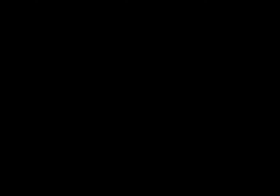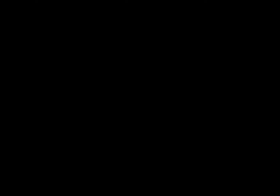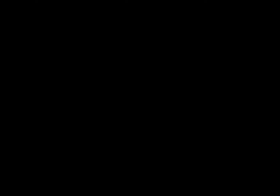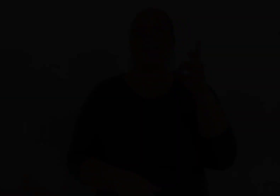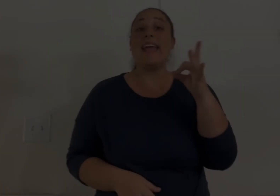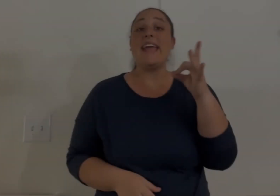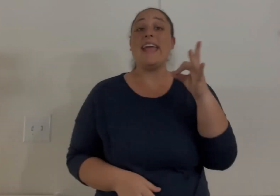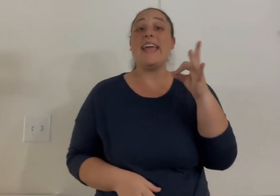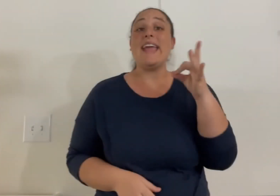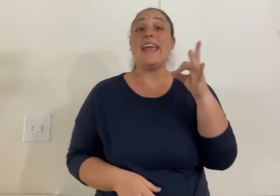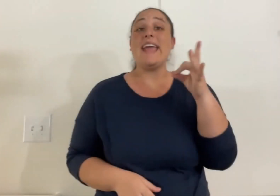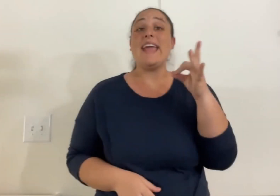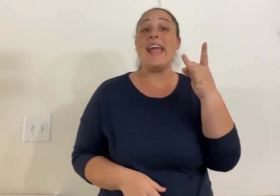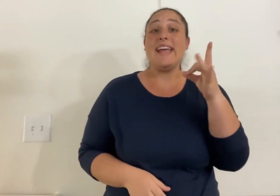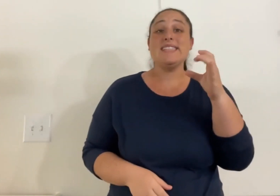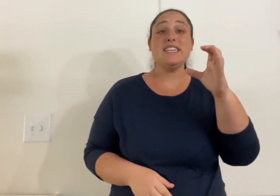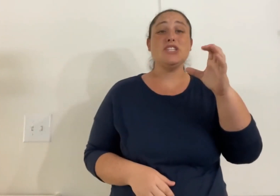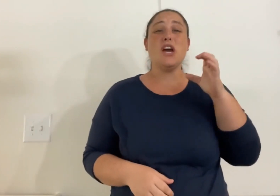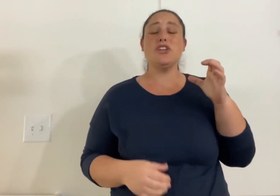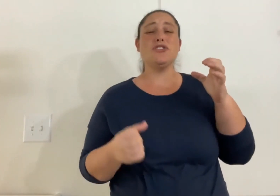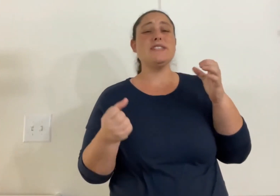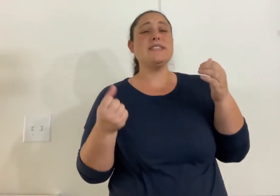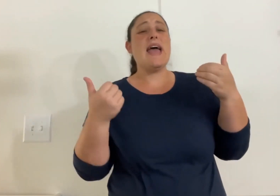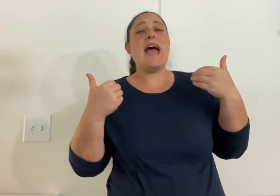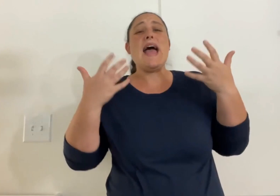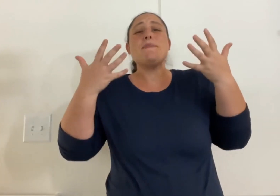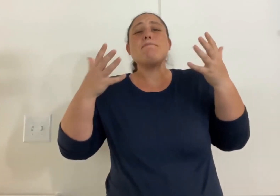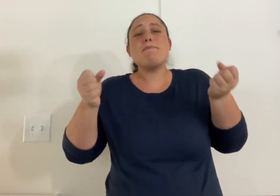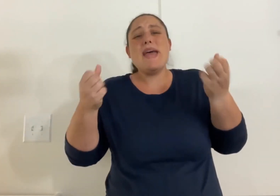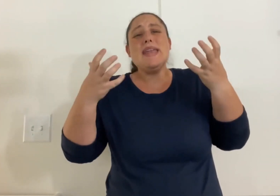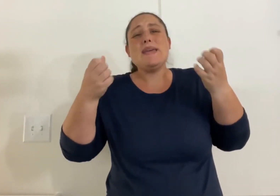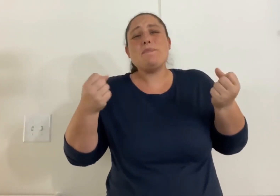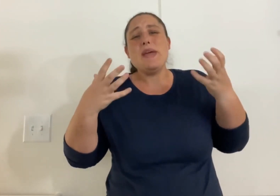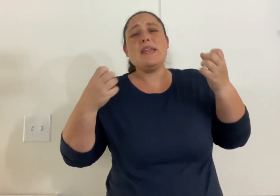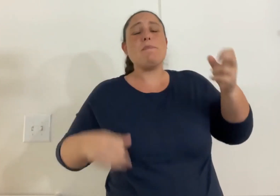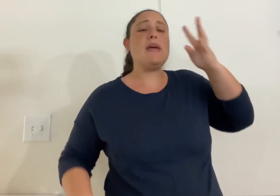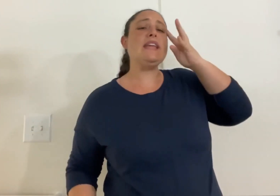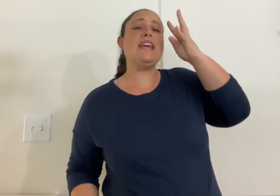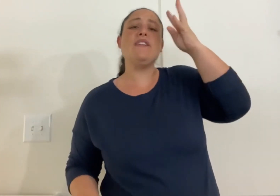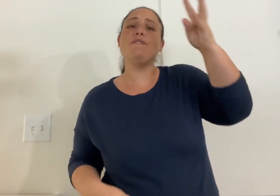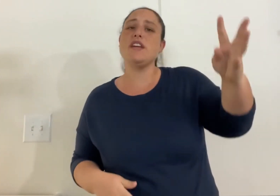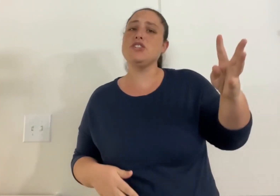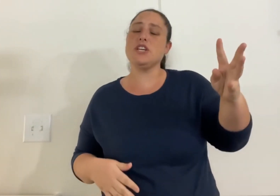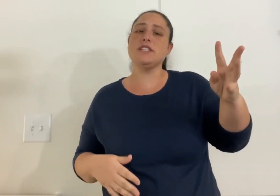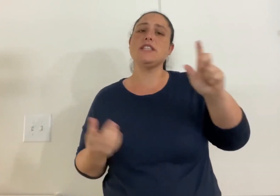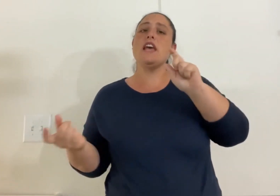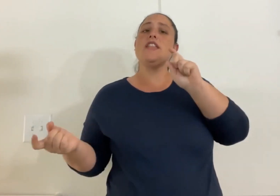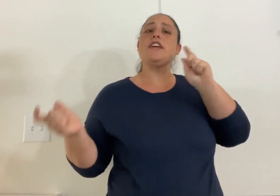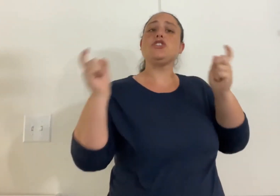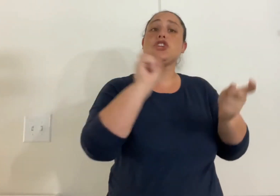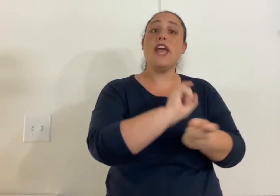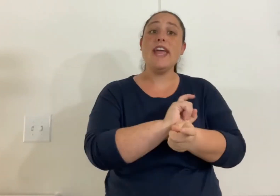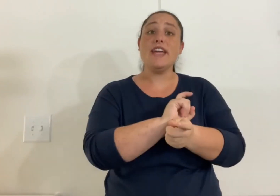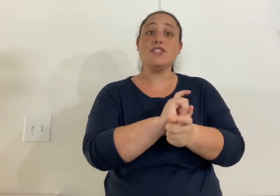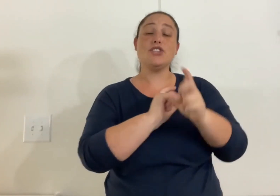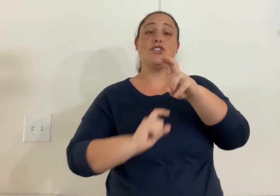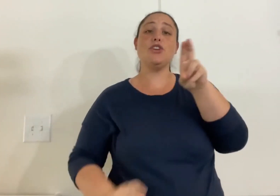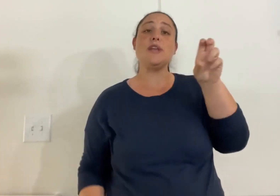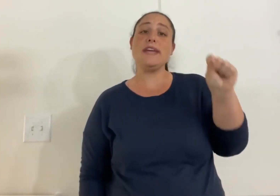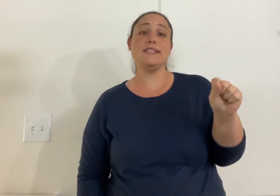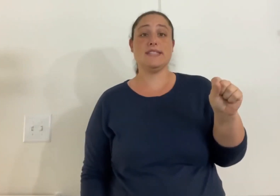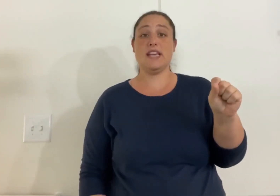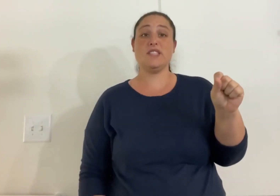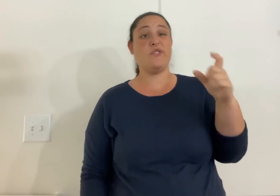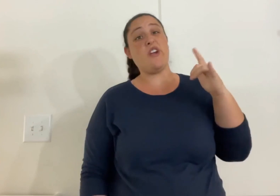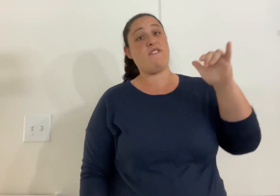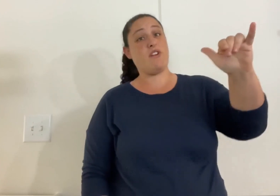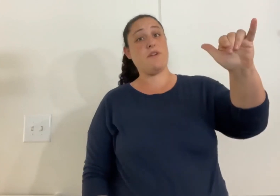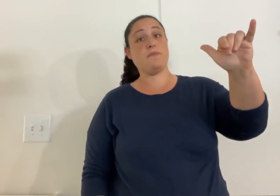The 1800's had many many inventions that changed the United States forever.